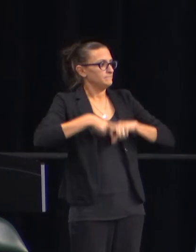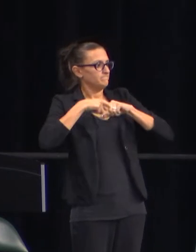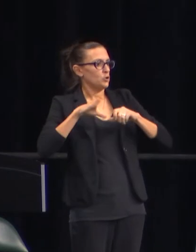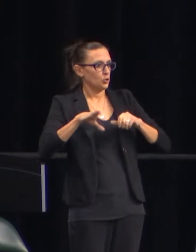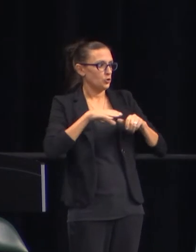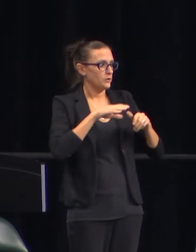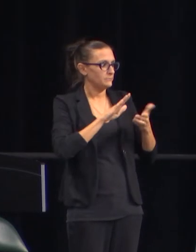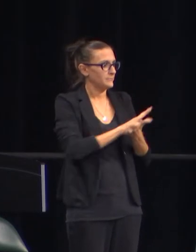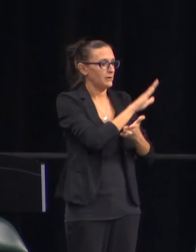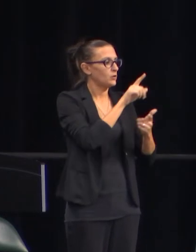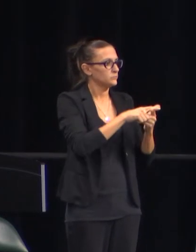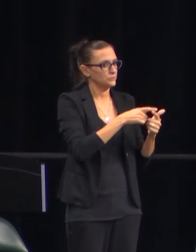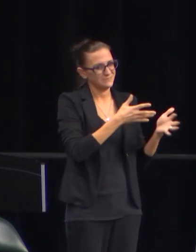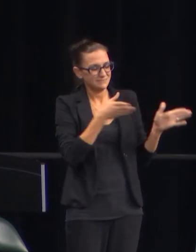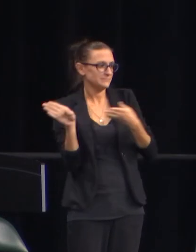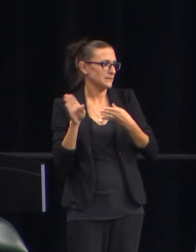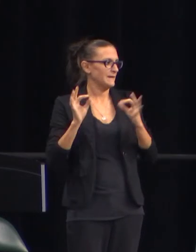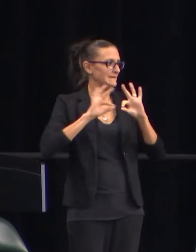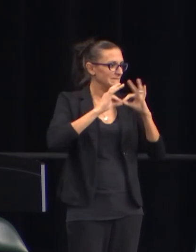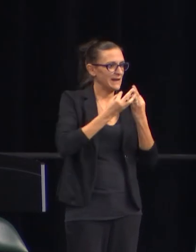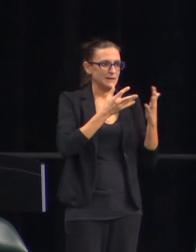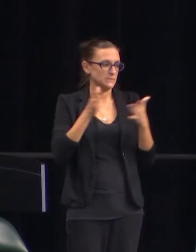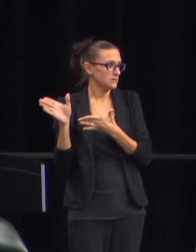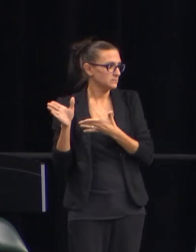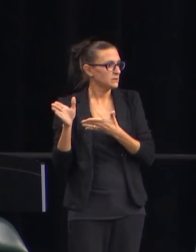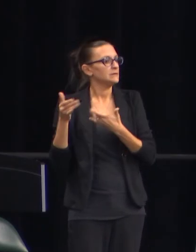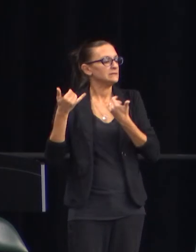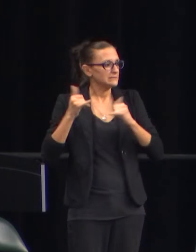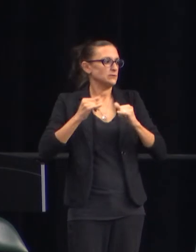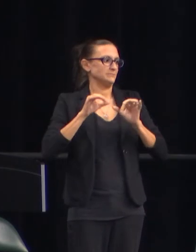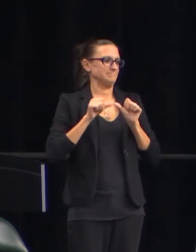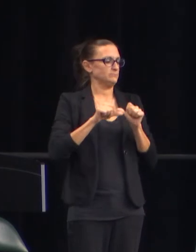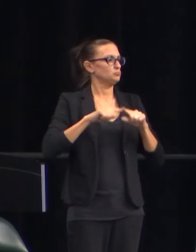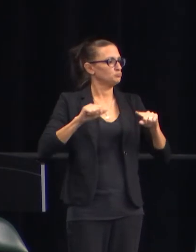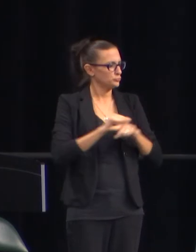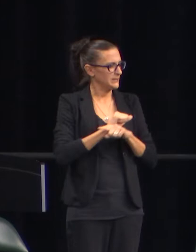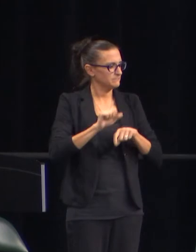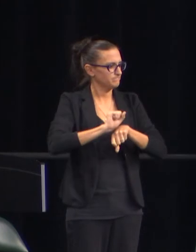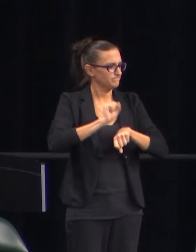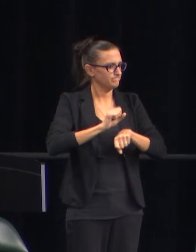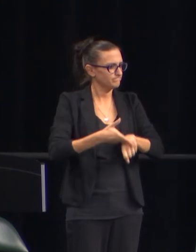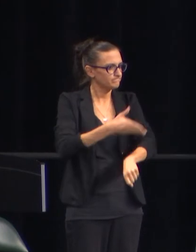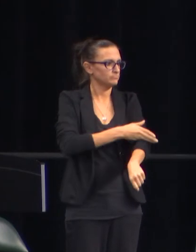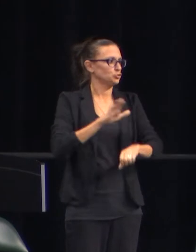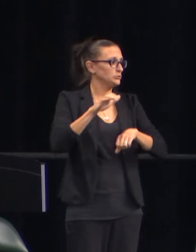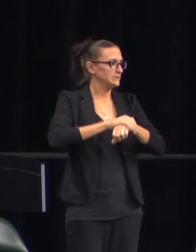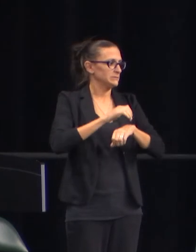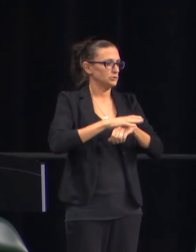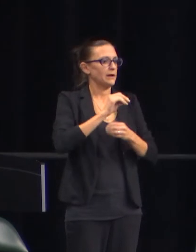to pursue family endeavors, she continued to practice her English and became involved at the nonprofit